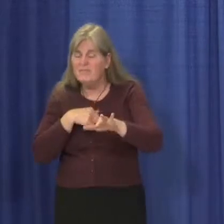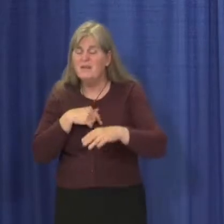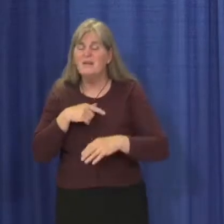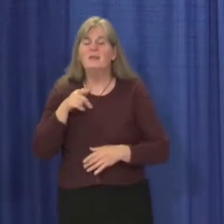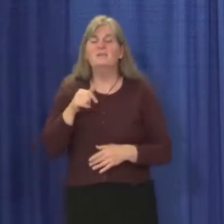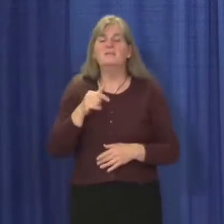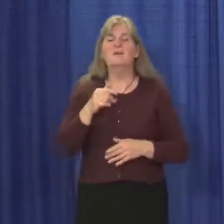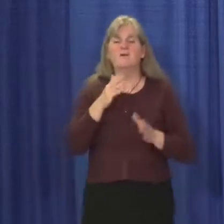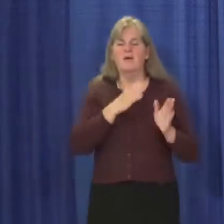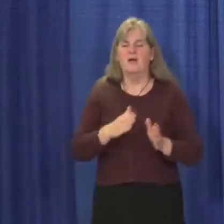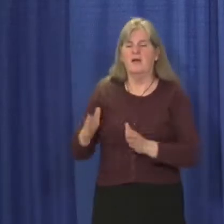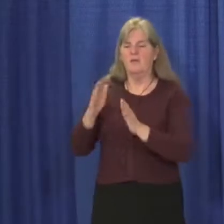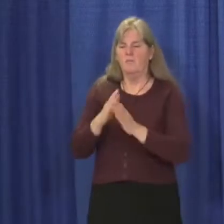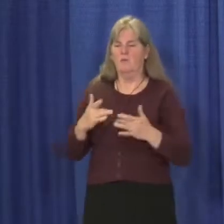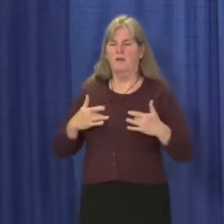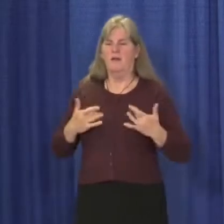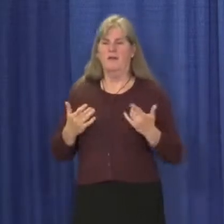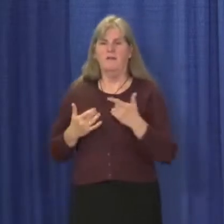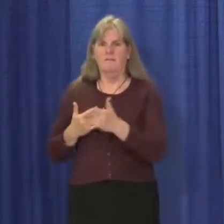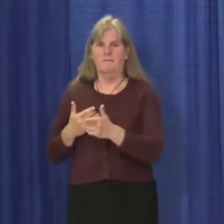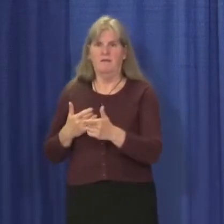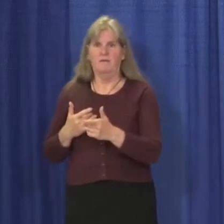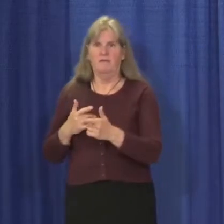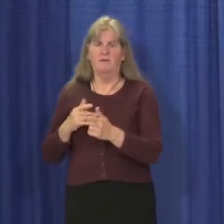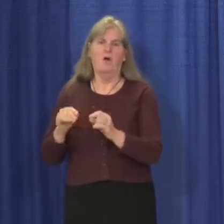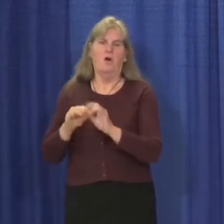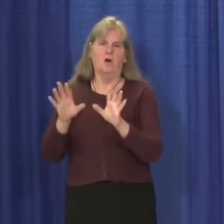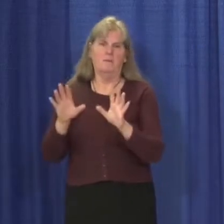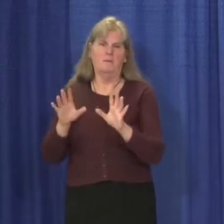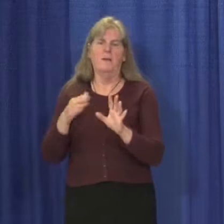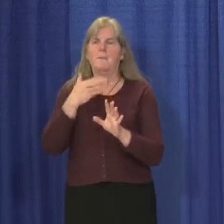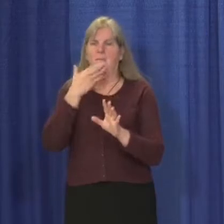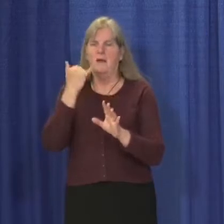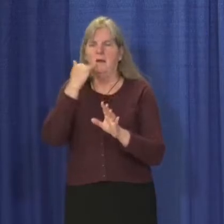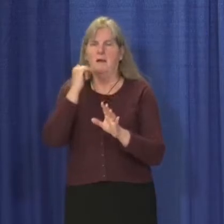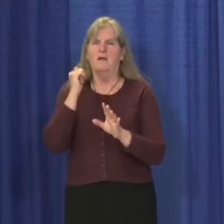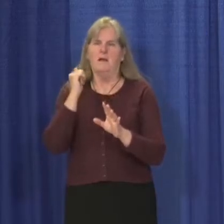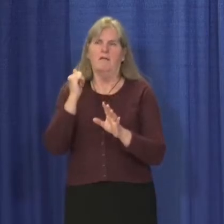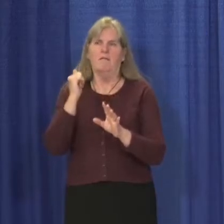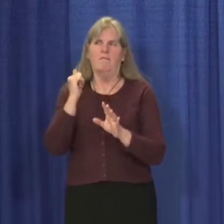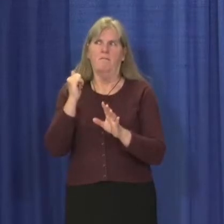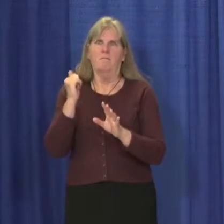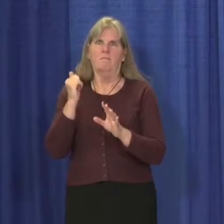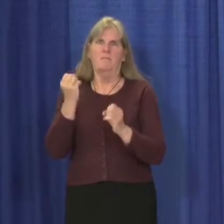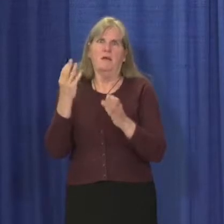are the more people vaccinated the better. There are these other measures